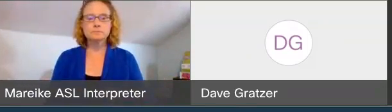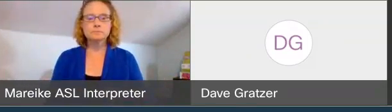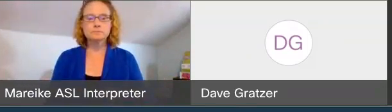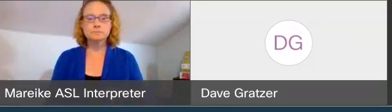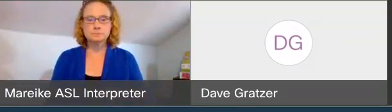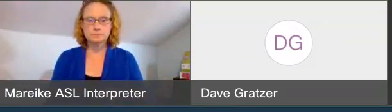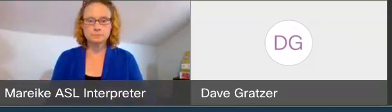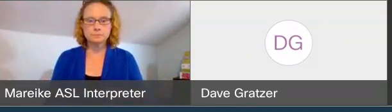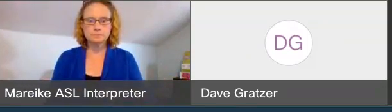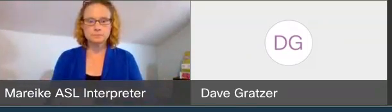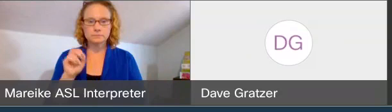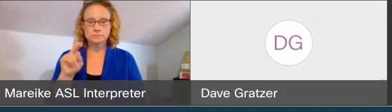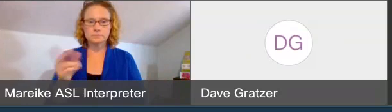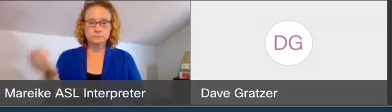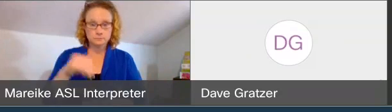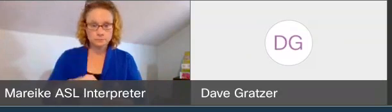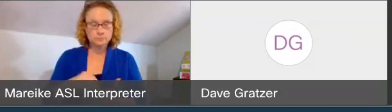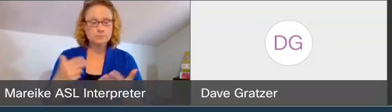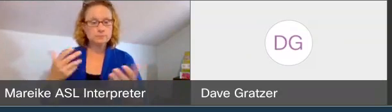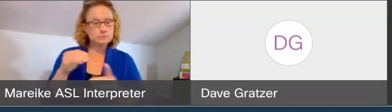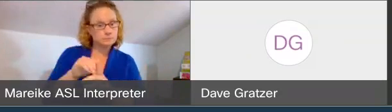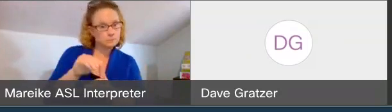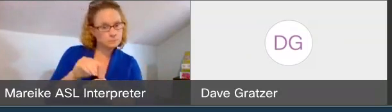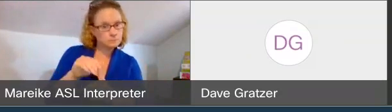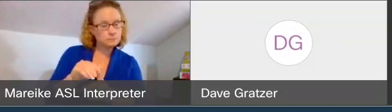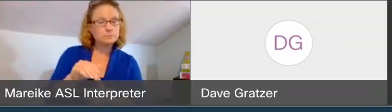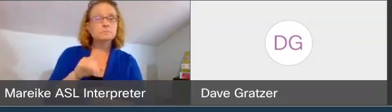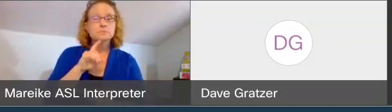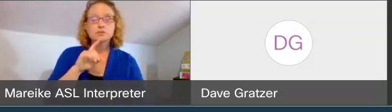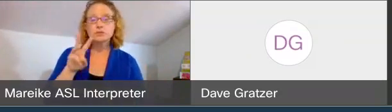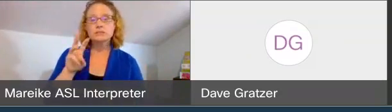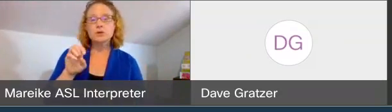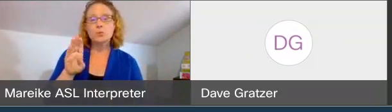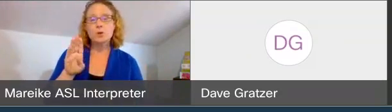Okay, again we want to remind you, there is a Webinar attendance certificate. If you're